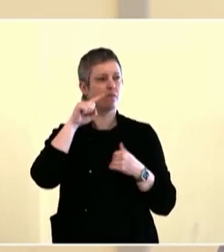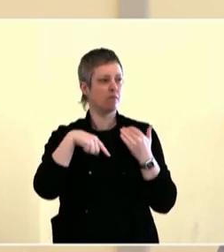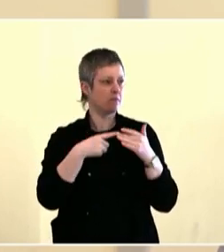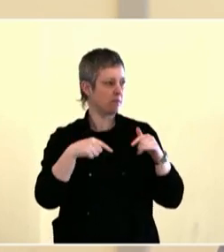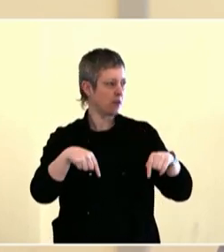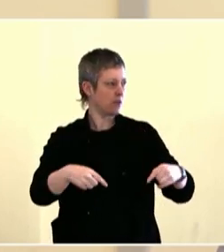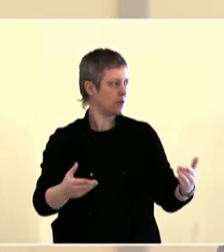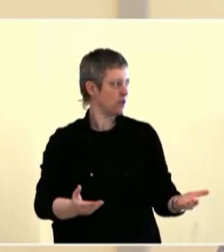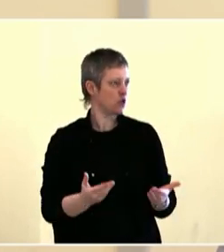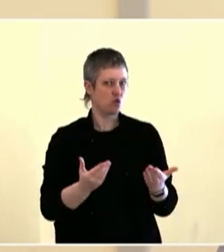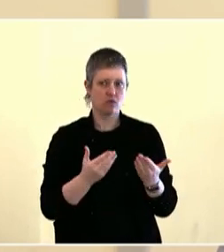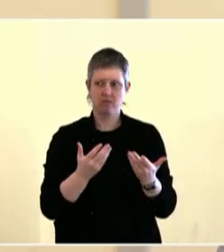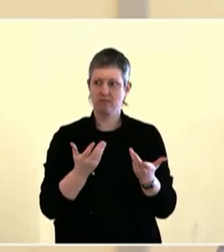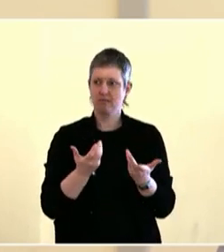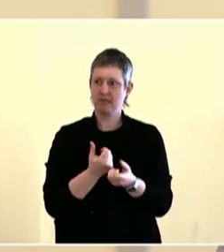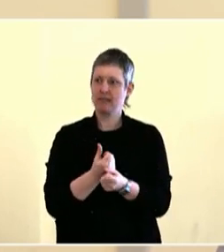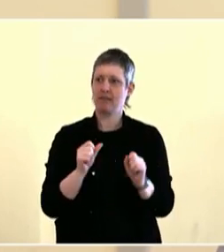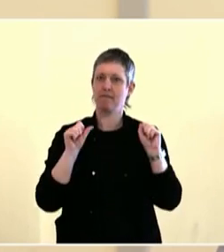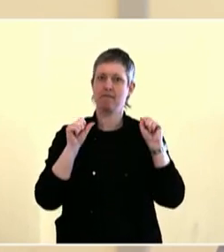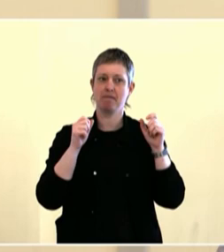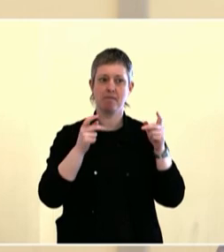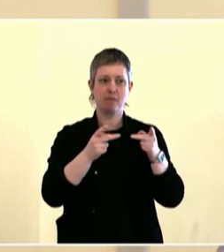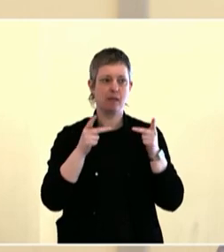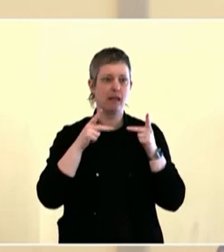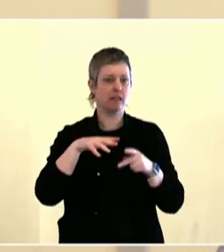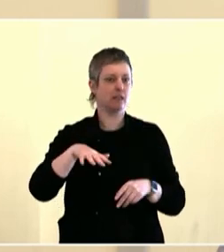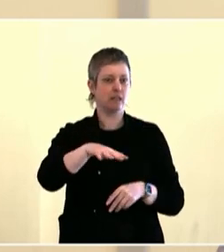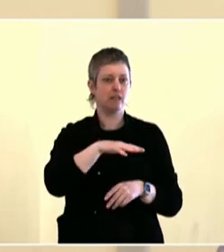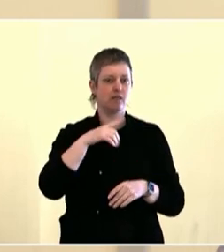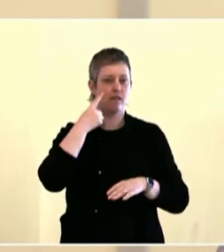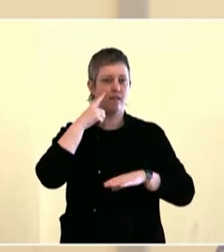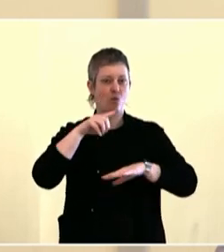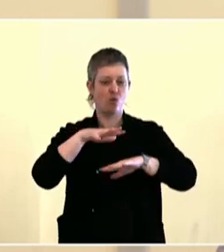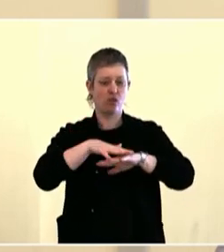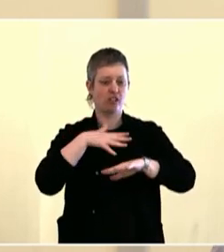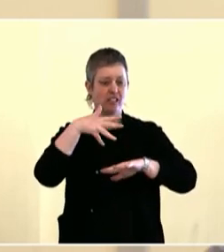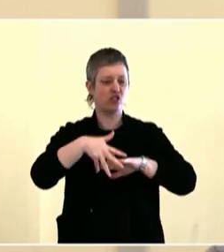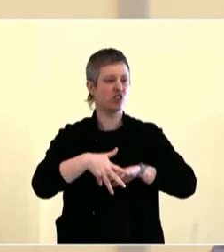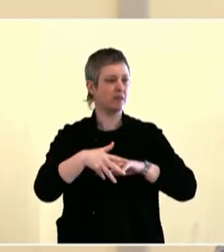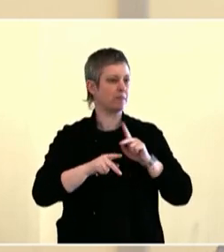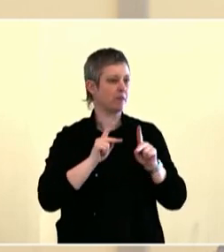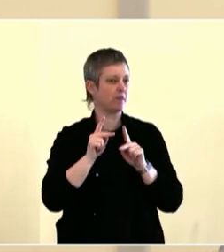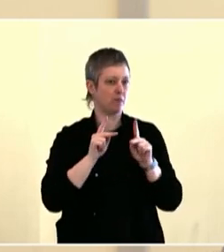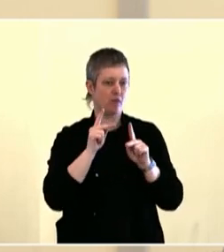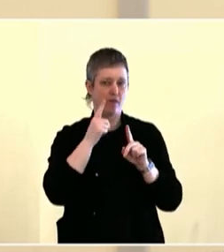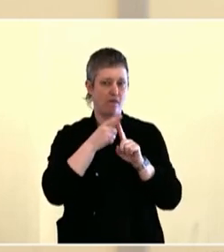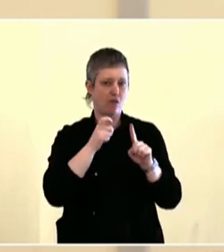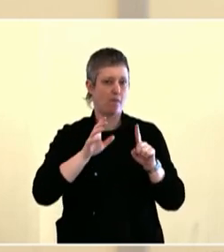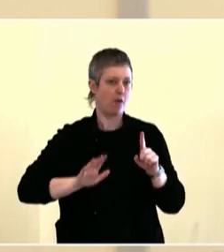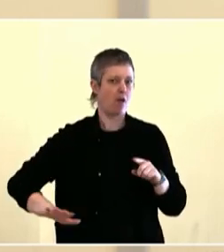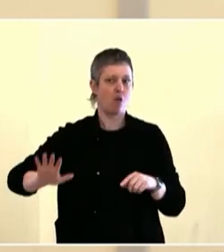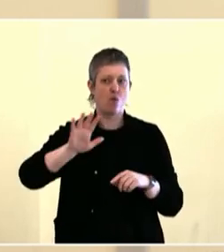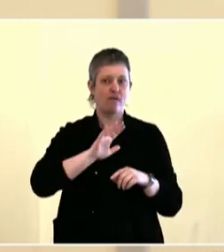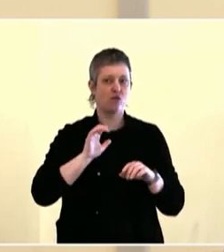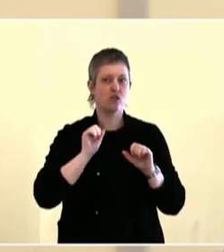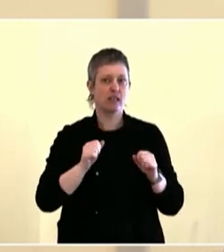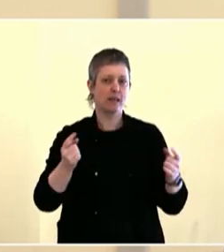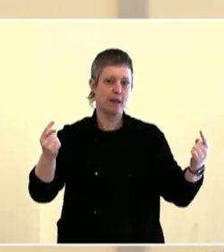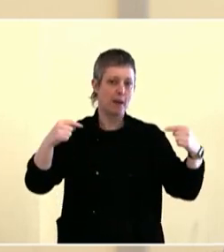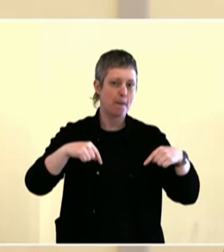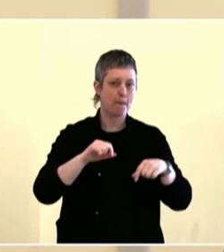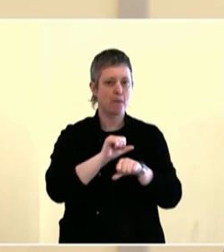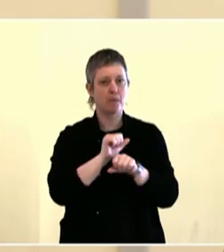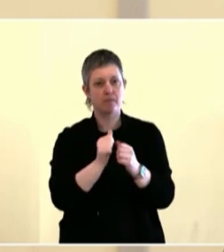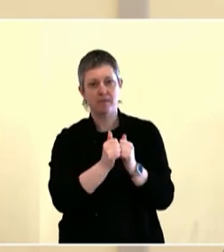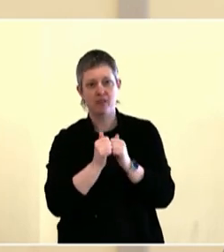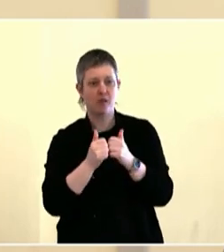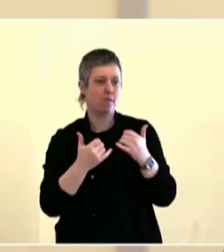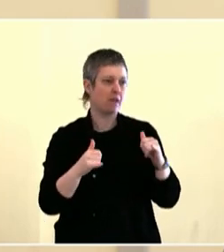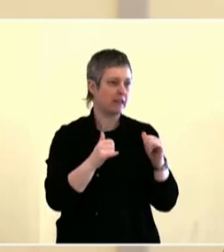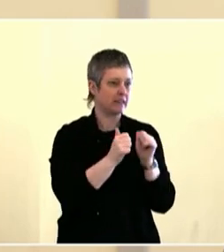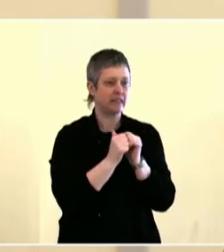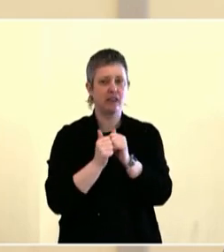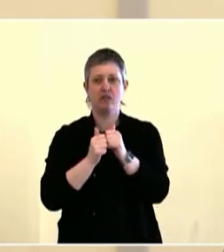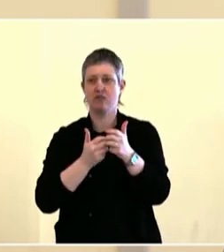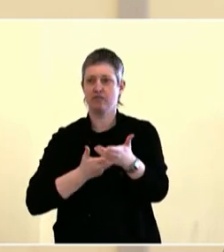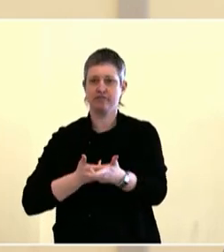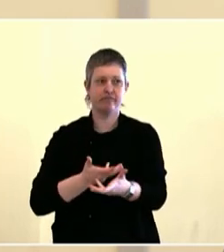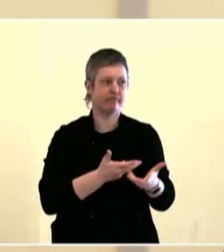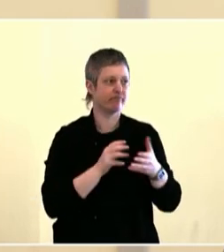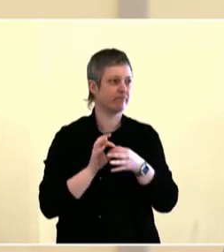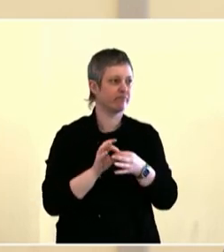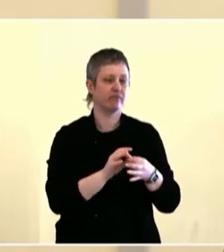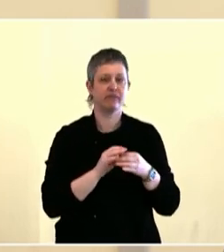Like, here I am.